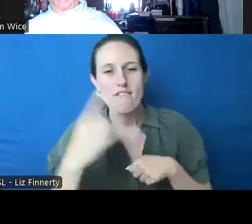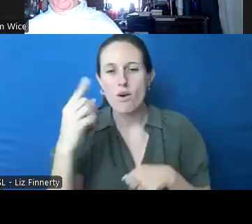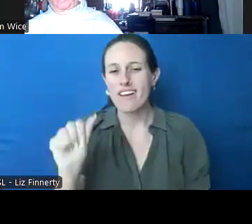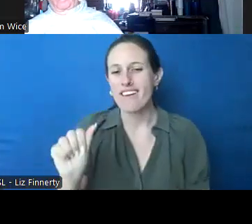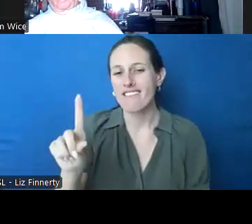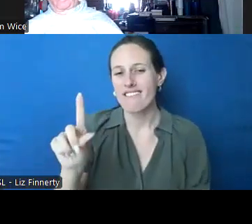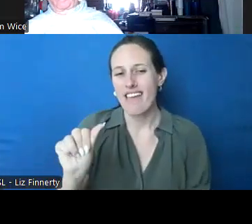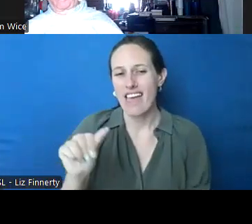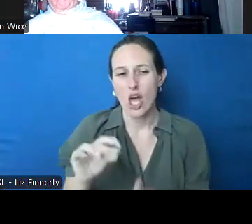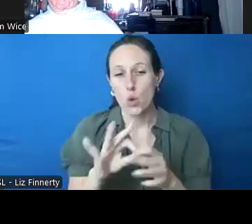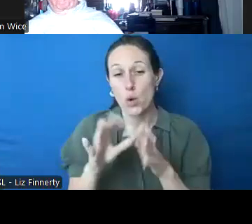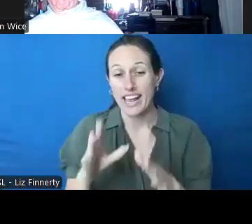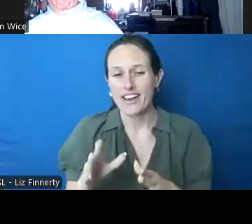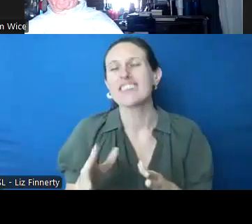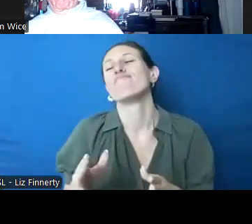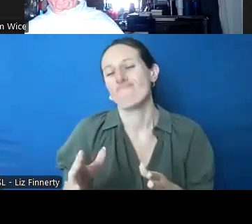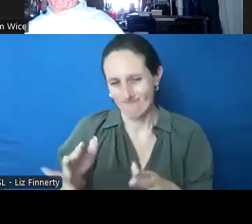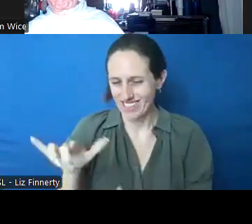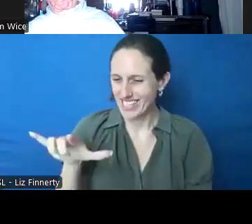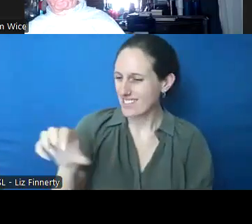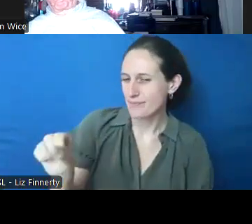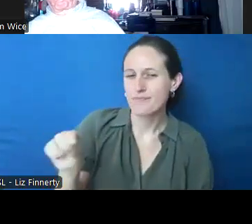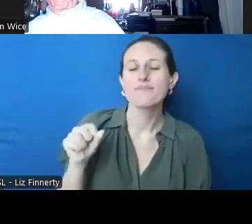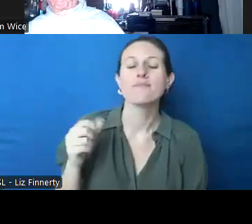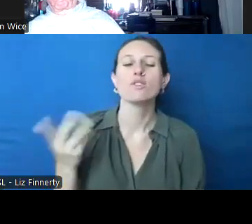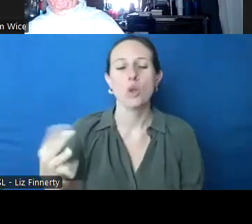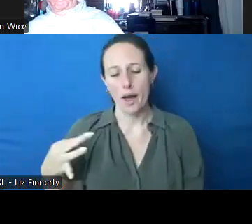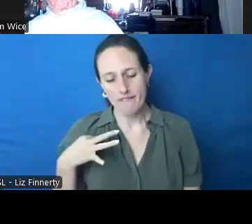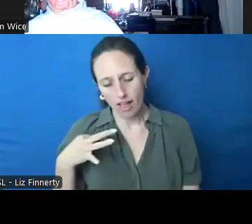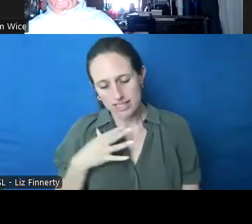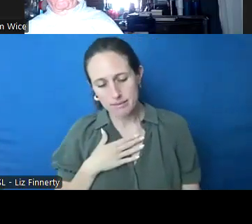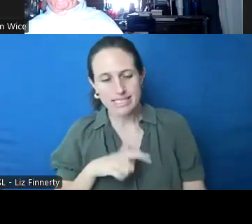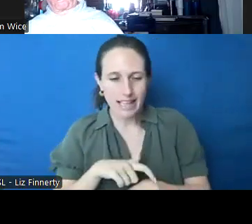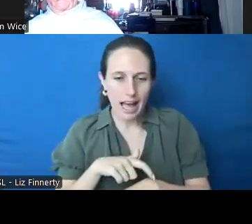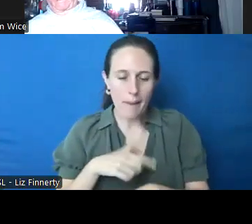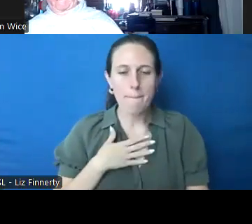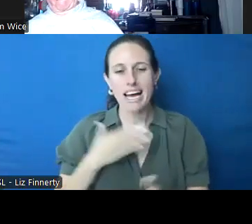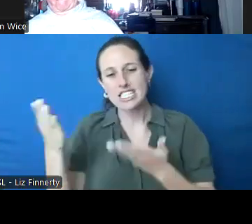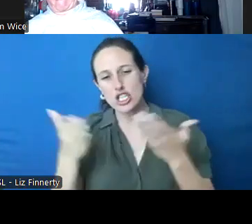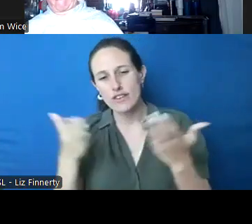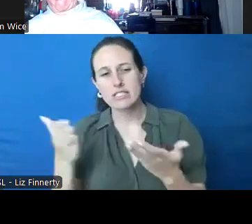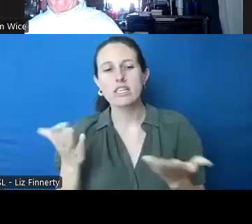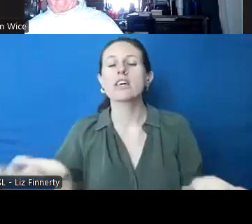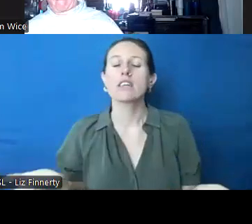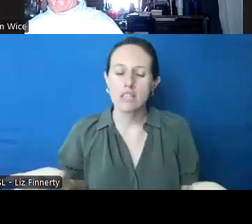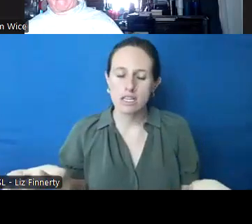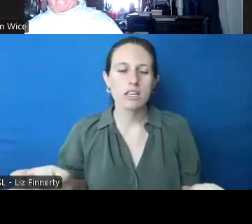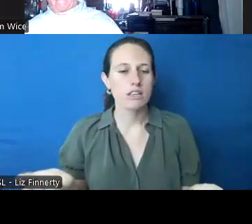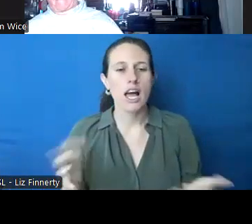coordinator, they asked me. That's how I got my job, volunteer my time and services. That's the best way to learn,